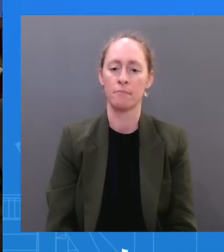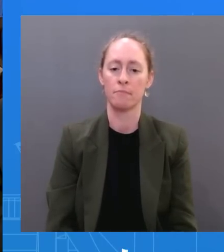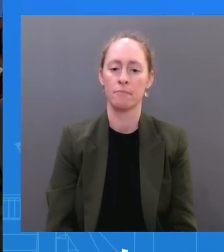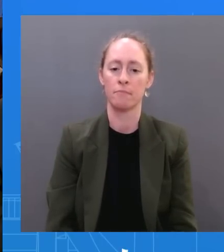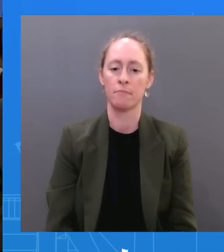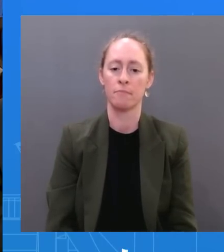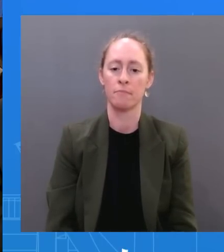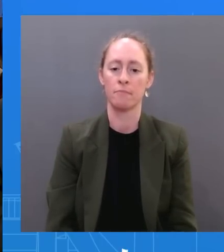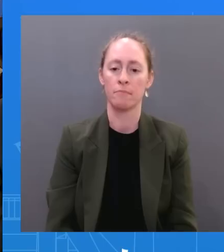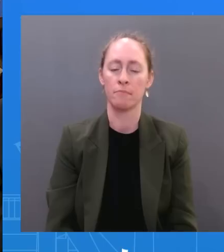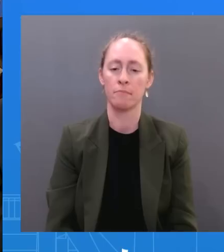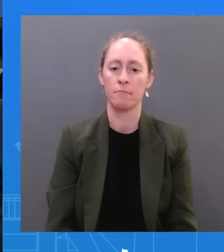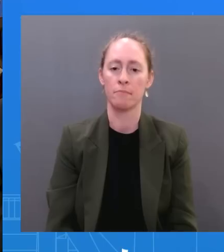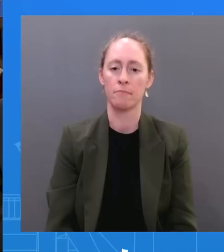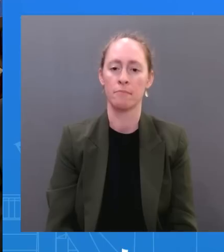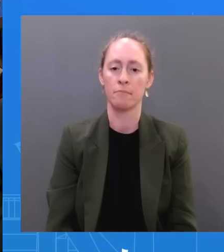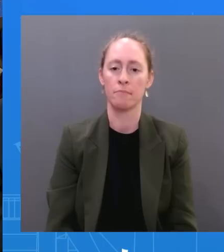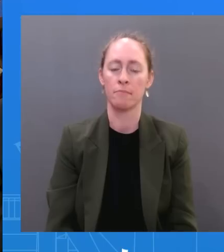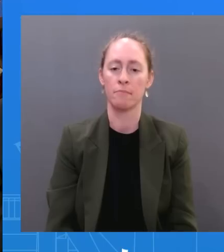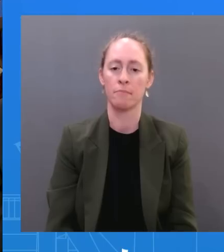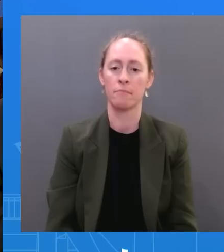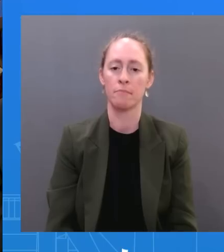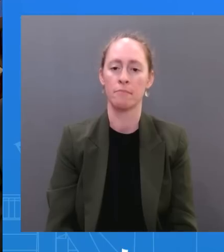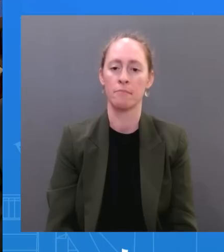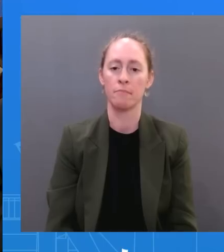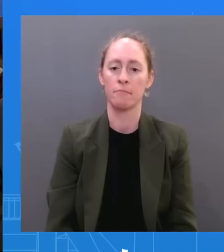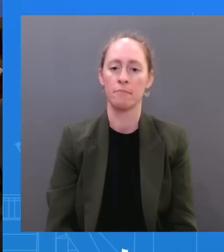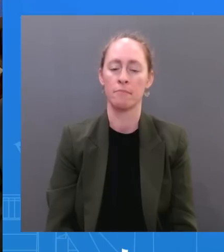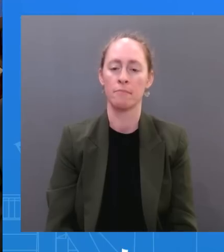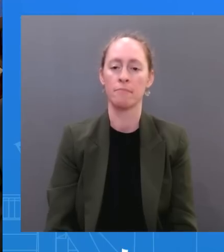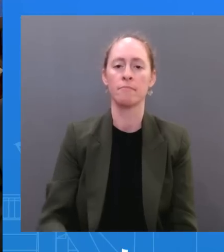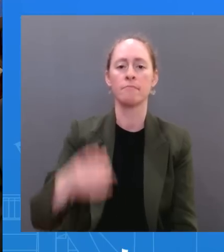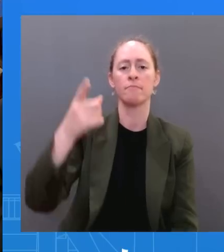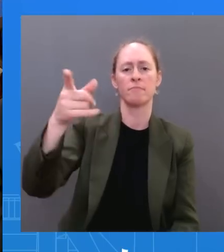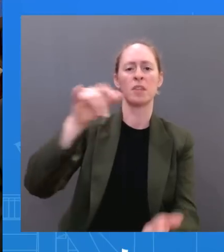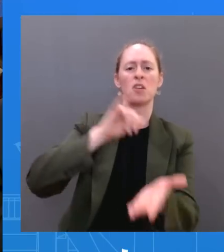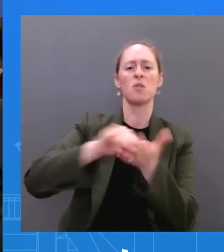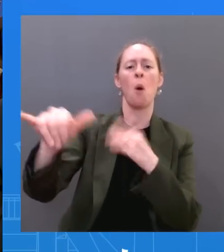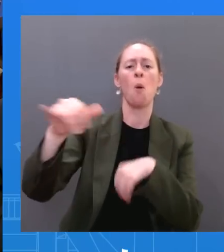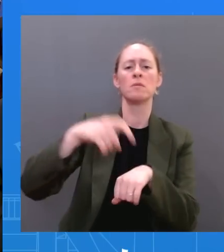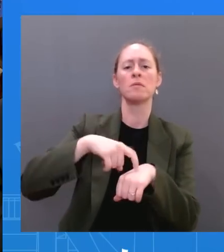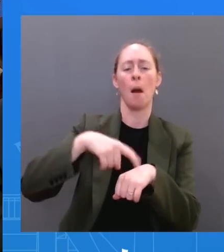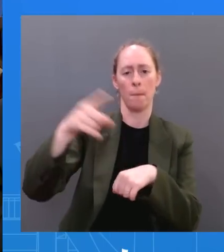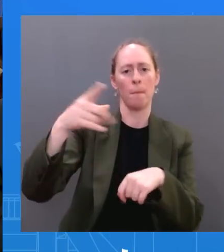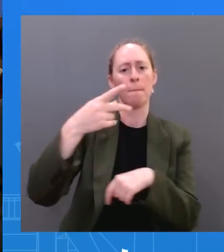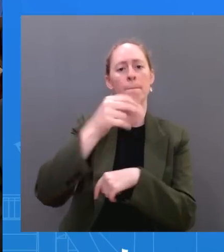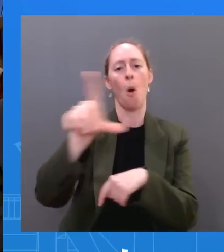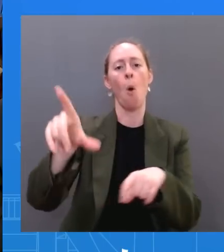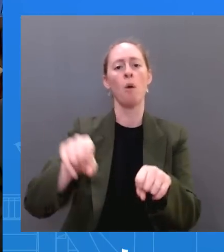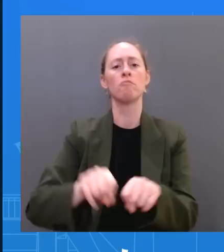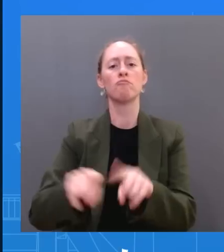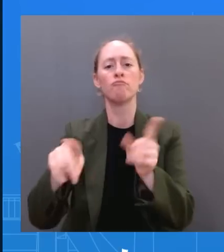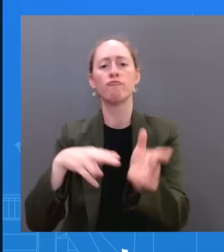showing that 64 percent of Democrats say that they would prefer a different candidate in 2024? Ms. Jean-Pierre: And I would also say